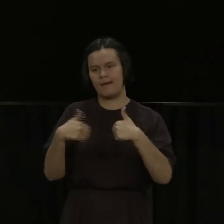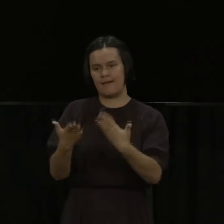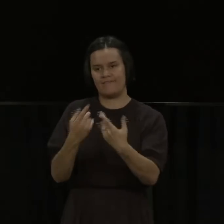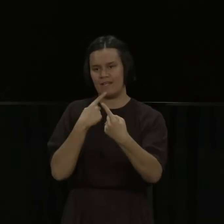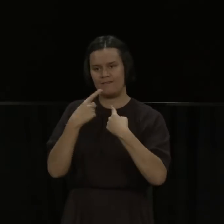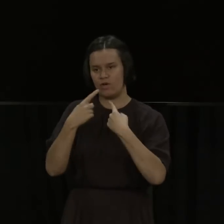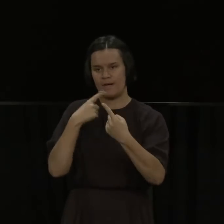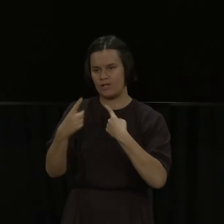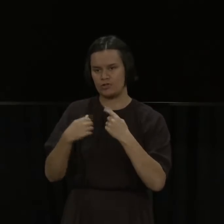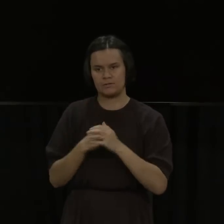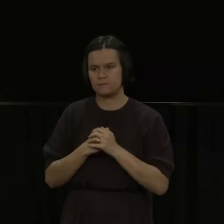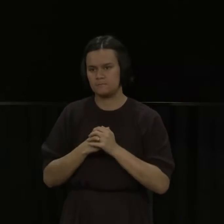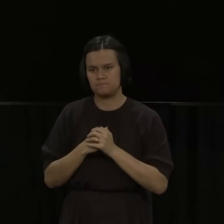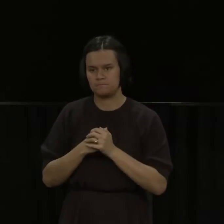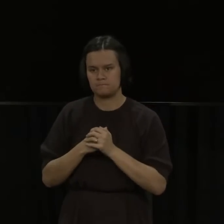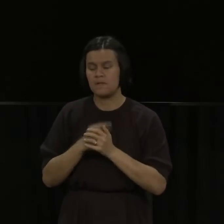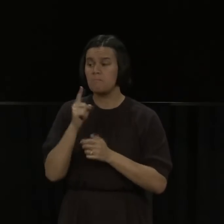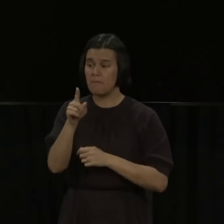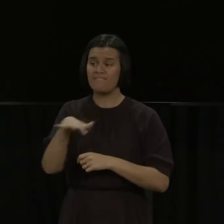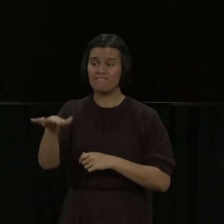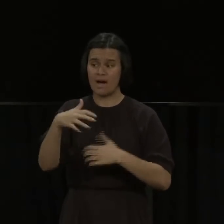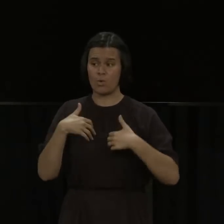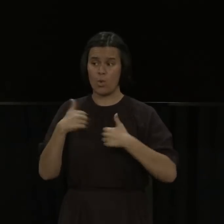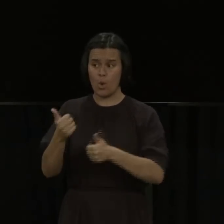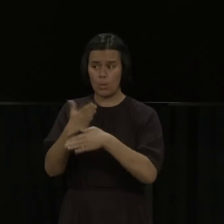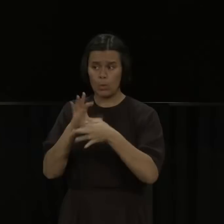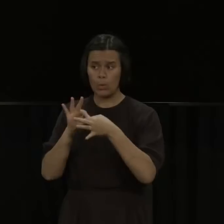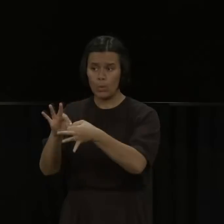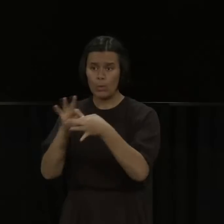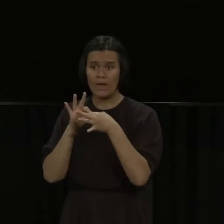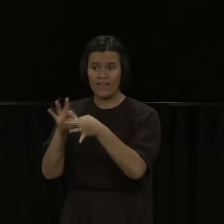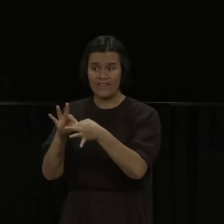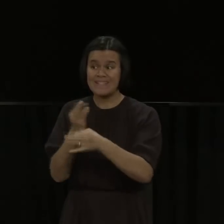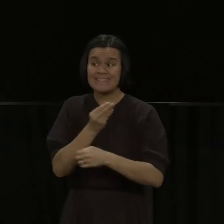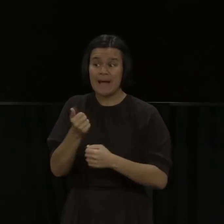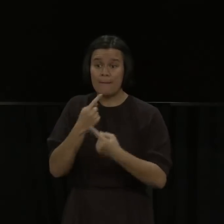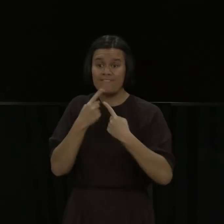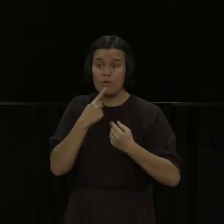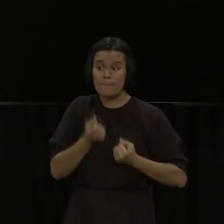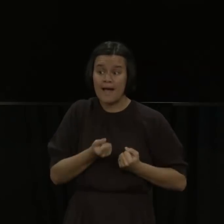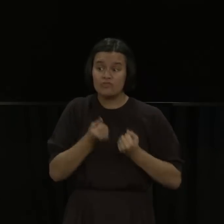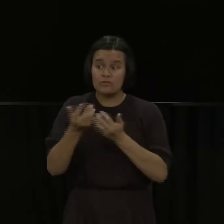level for all people across the North Island. We followed through on the process that I invited the